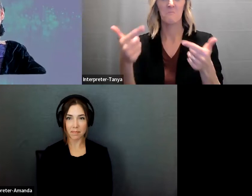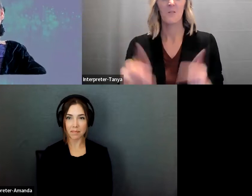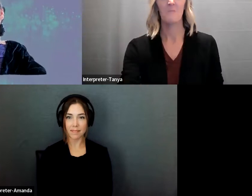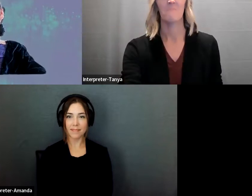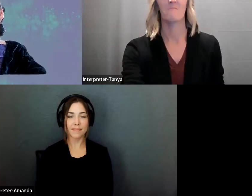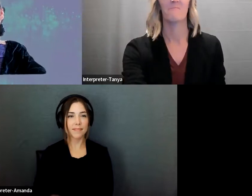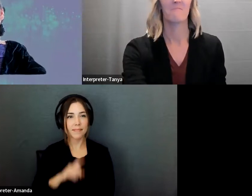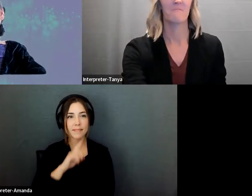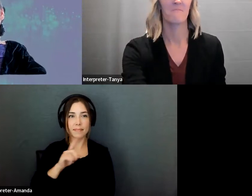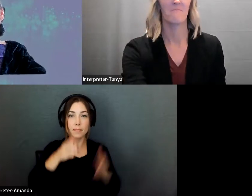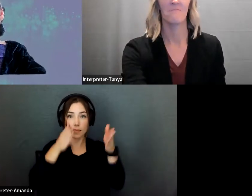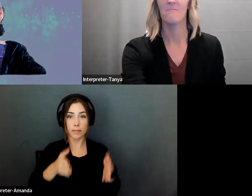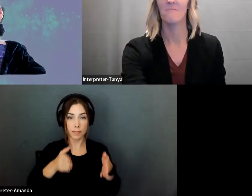in the HCBS settings law.